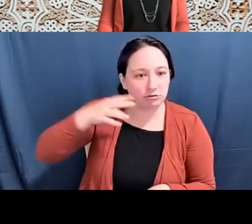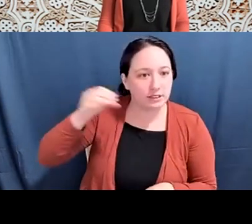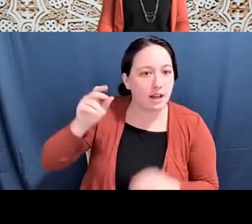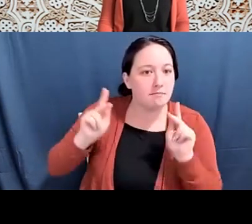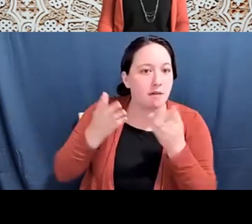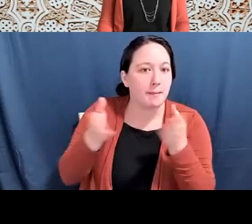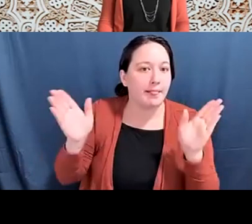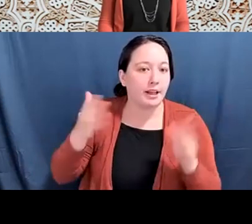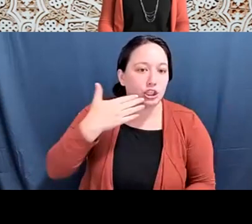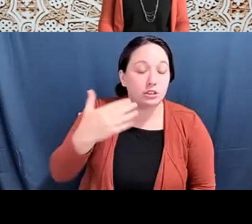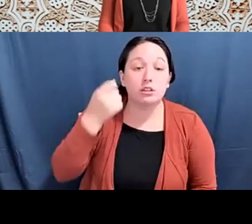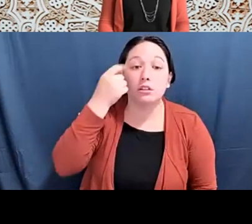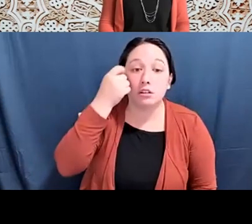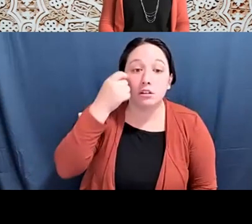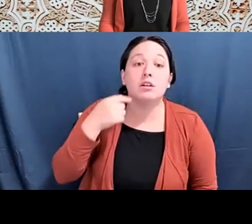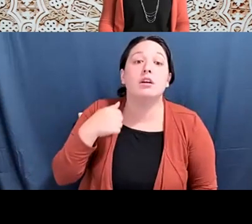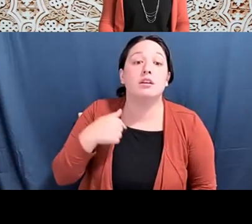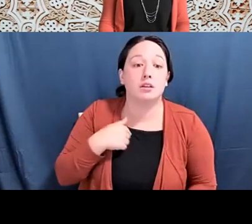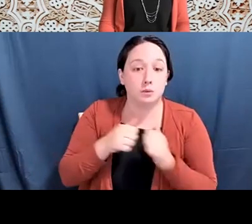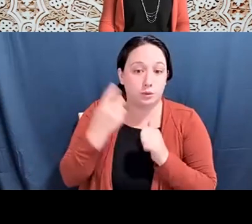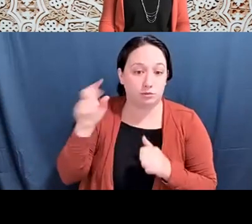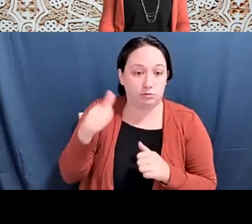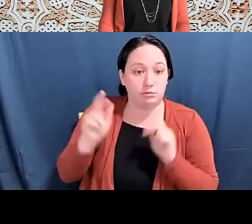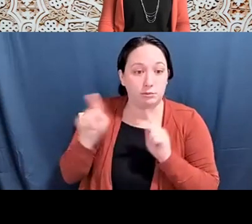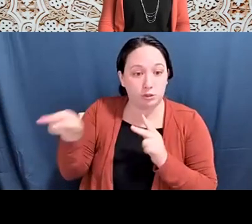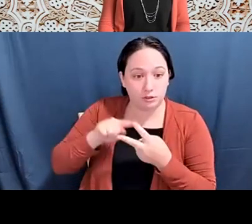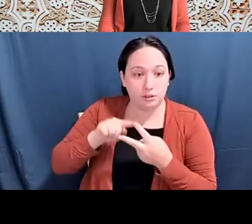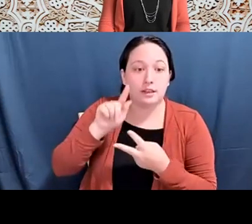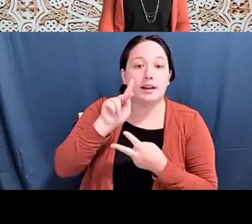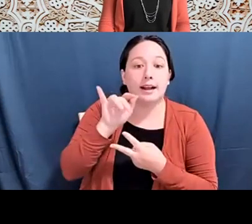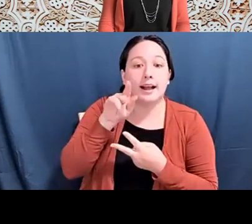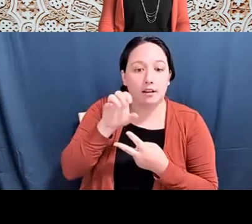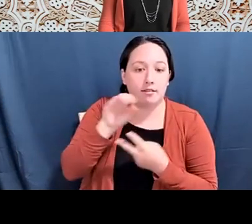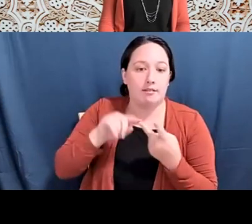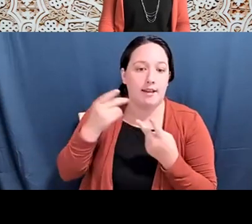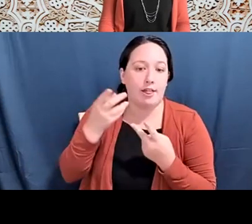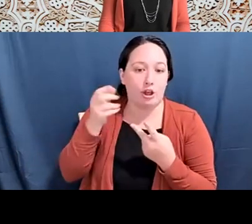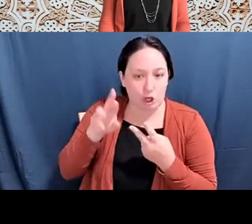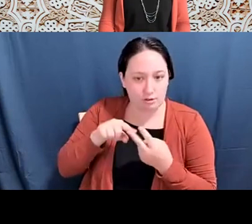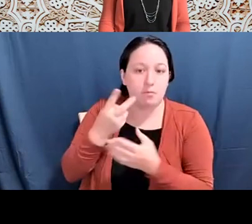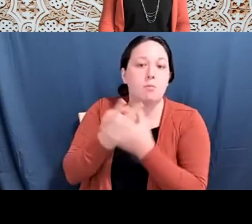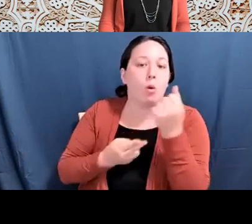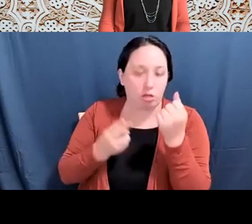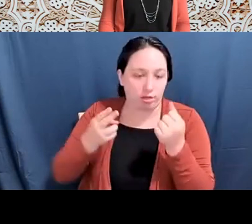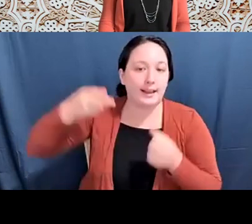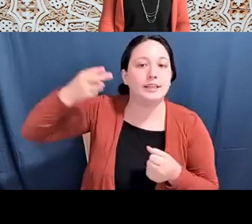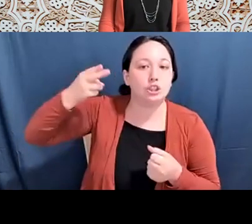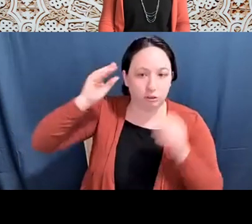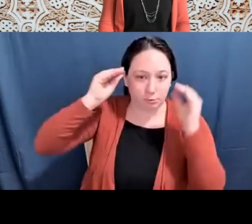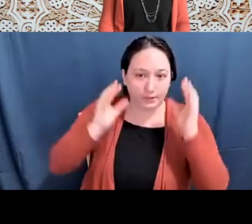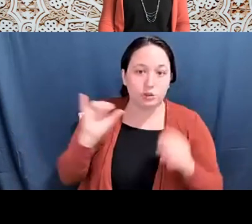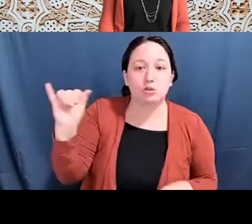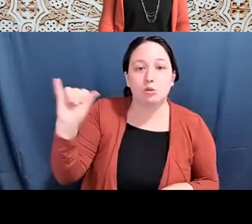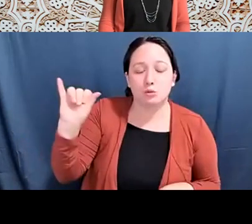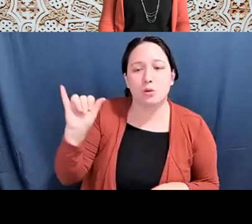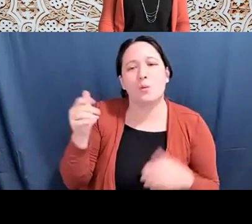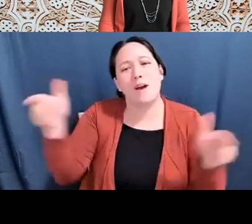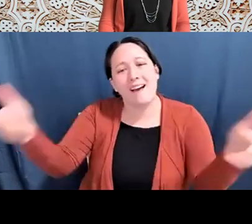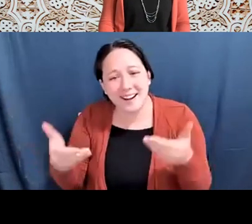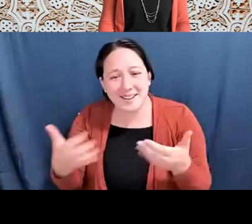Katherine Michel: Along with the two other co directors, Dr Kyle Livie and Dr Heather McCarty, both professors of history, we'd like to welcome you and thank you so much for joining us today.